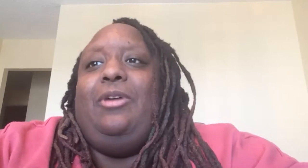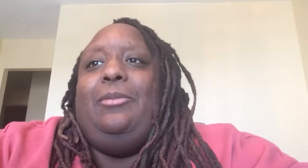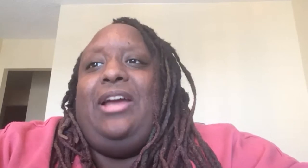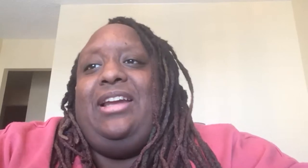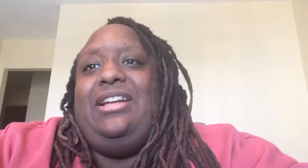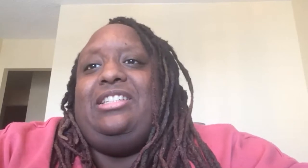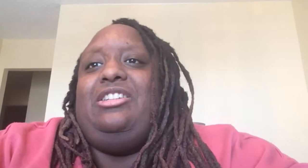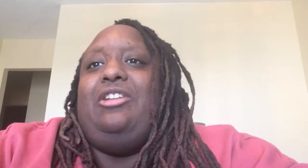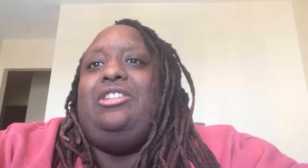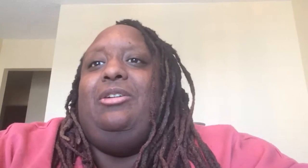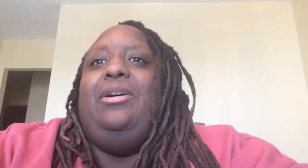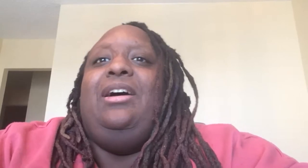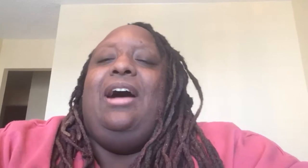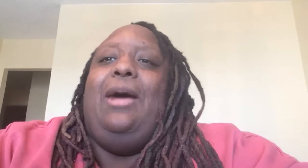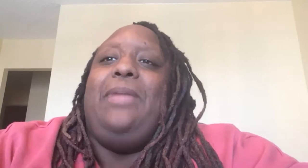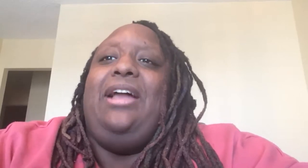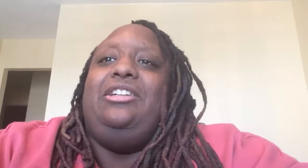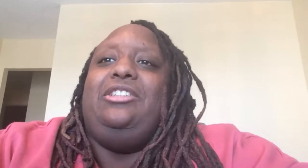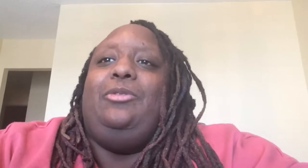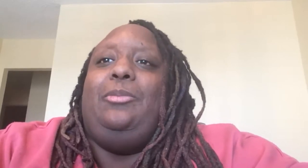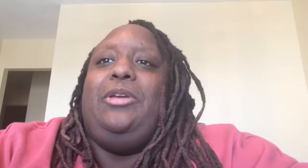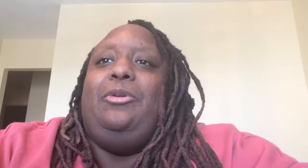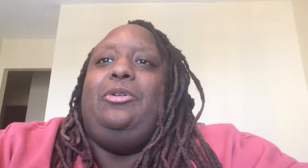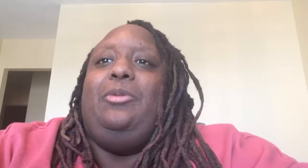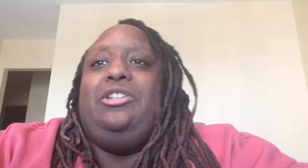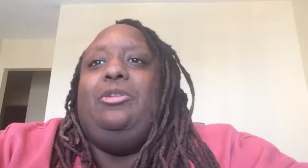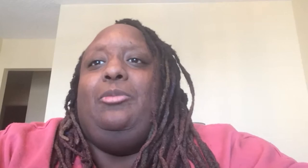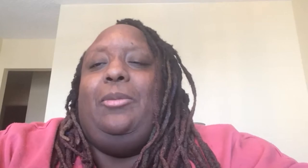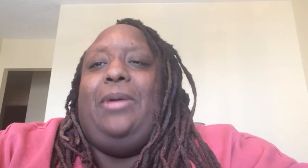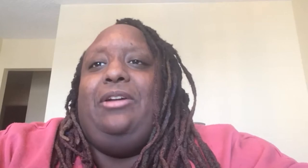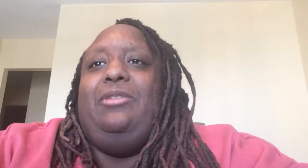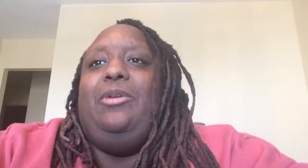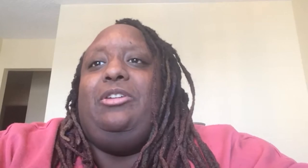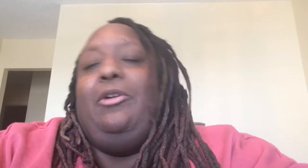It’s also mailers for people who want to know more about what they’re voting on.